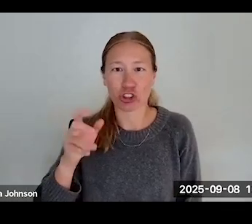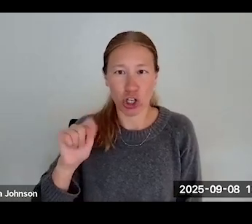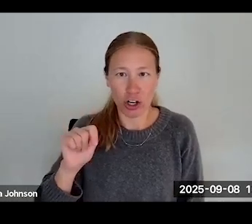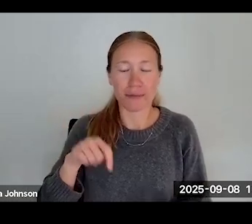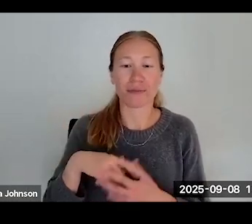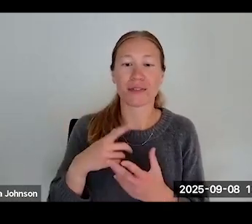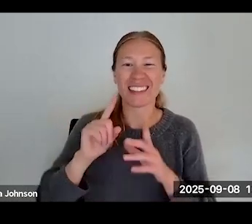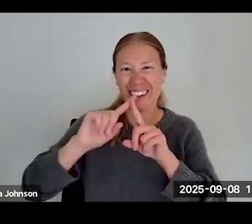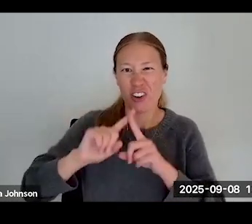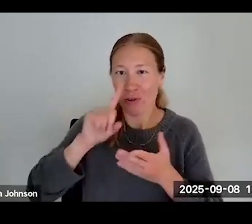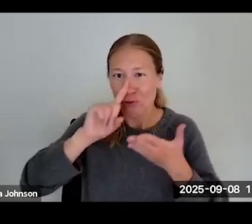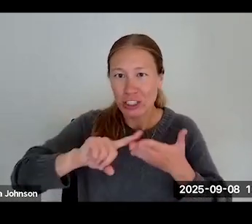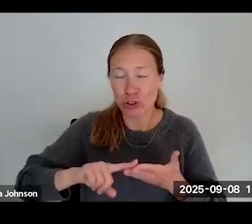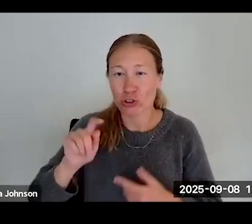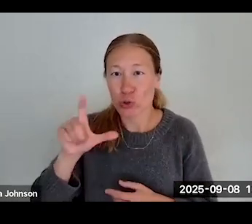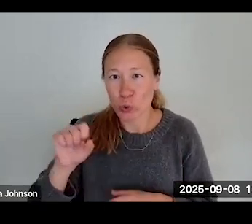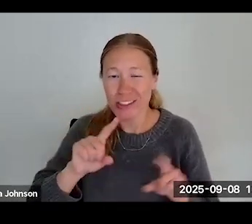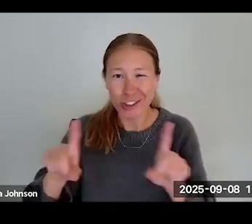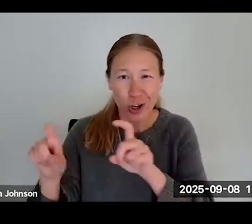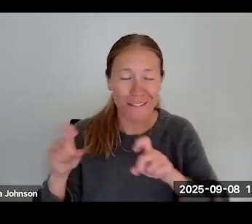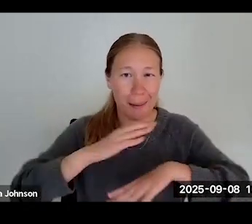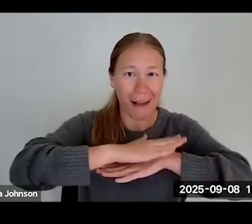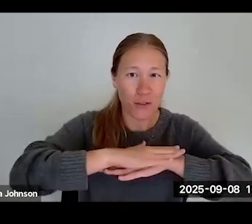including survey platforms and data collection tools.